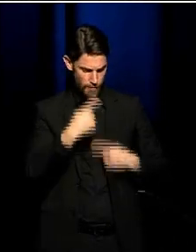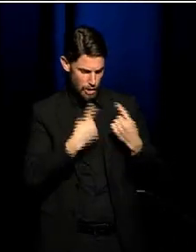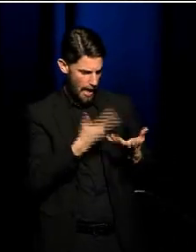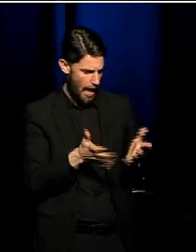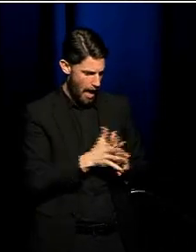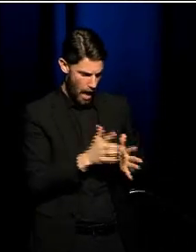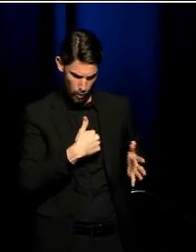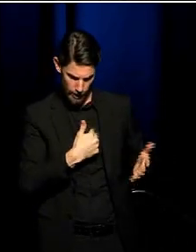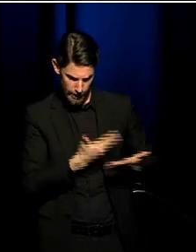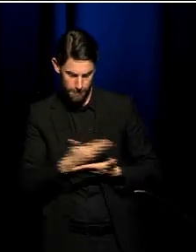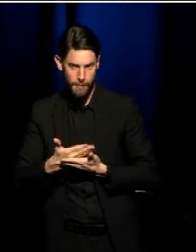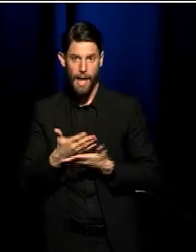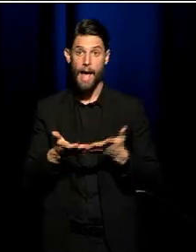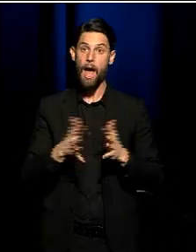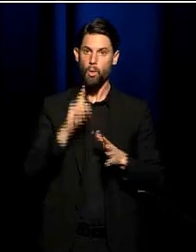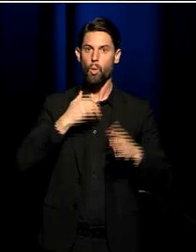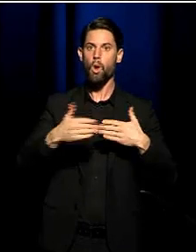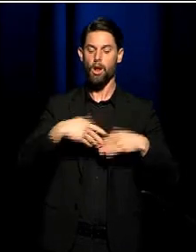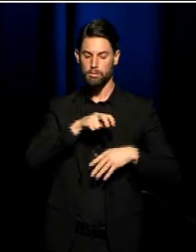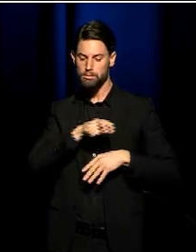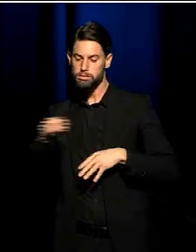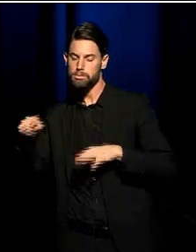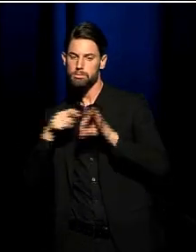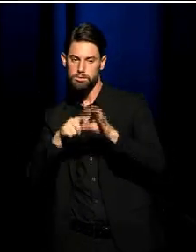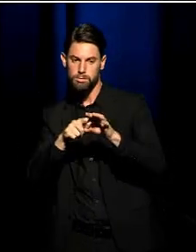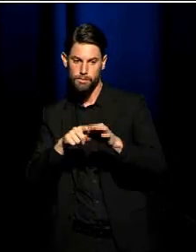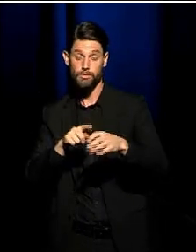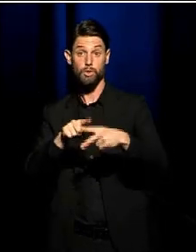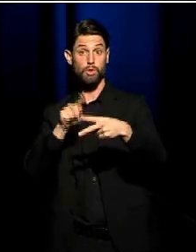Practice guideline 2 sets out the way in which the Commission will receive and